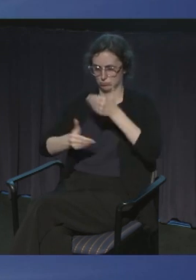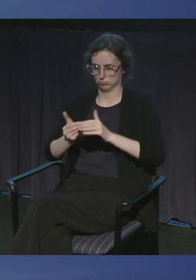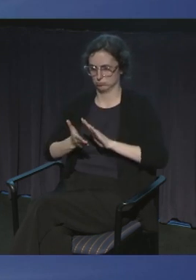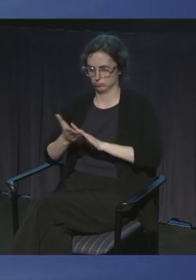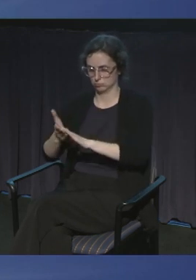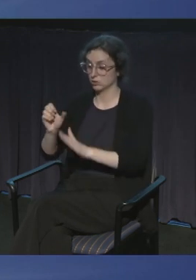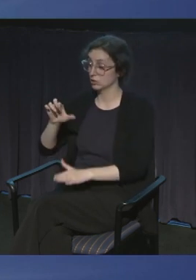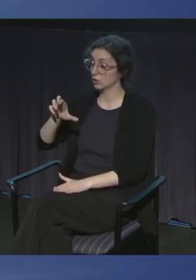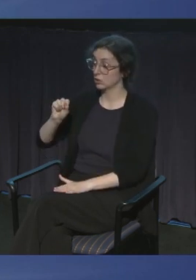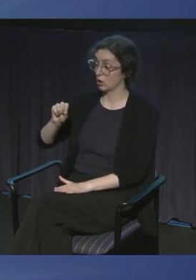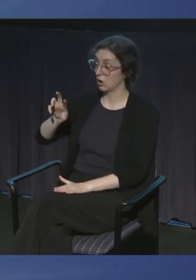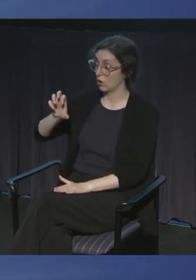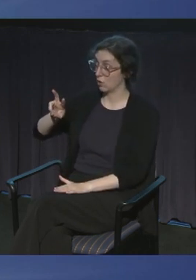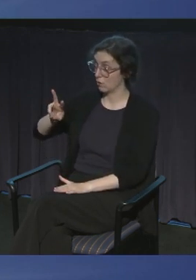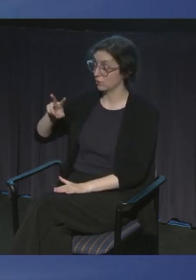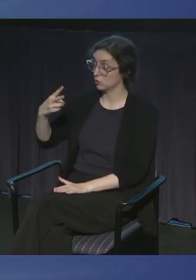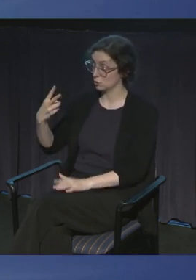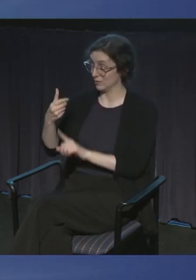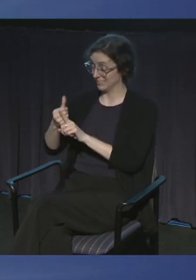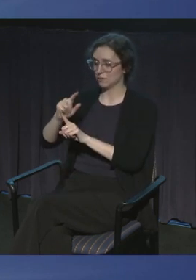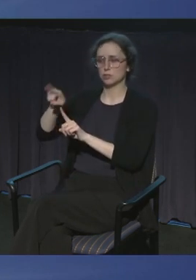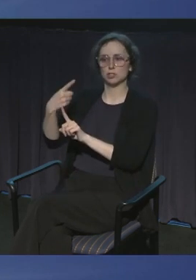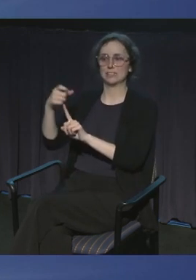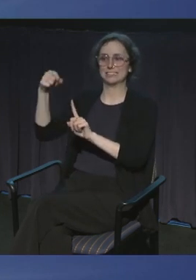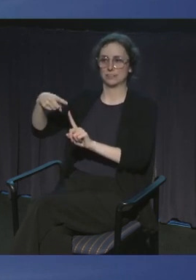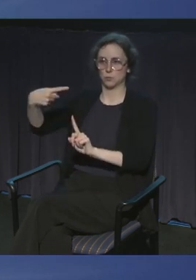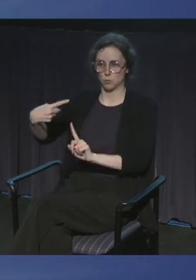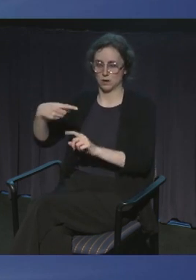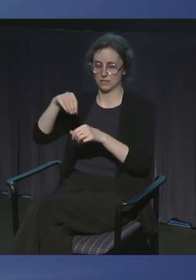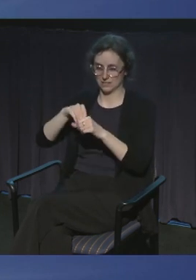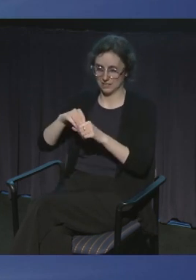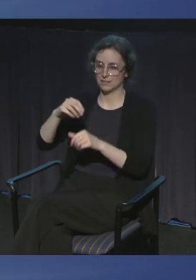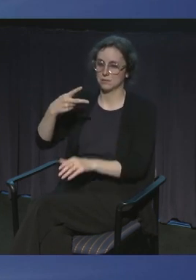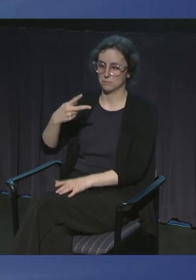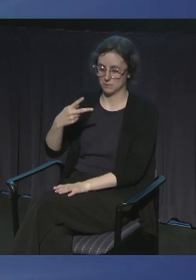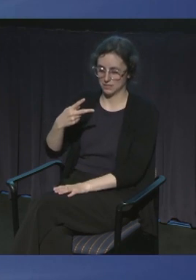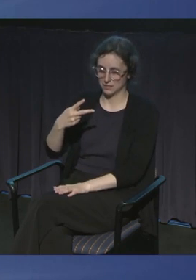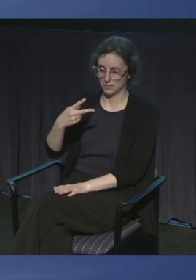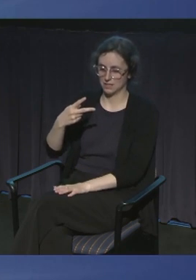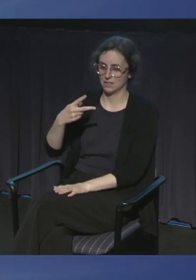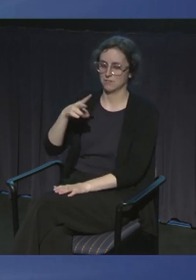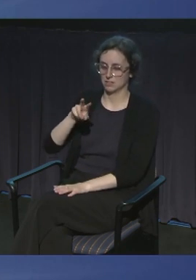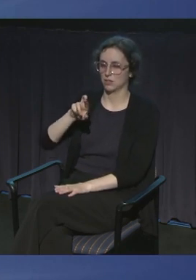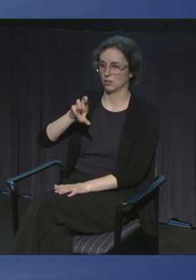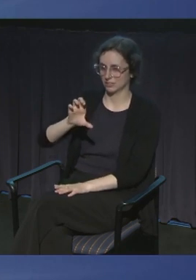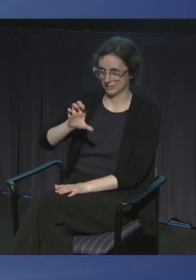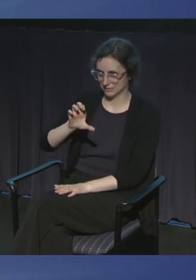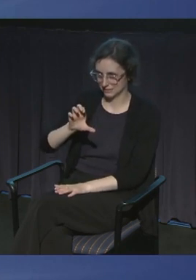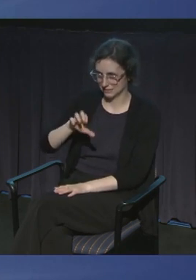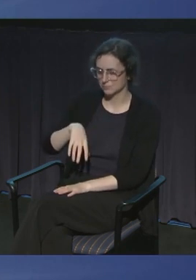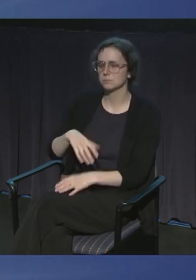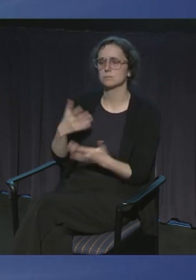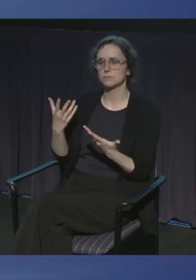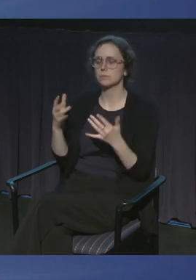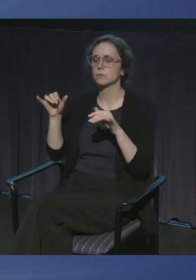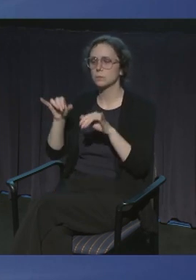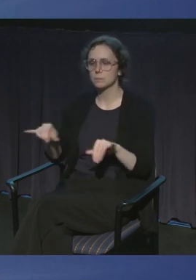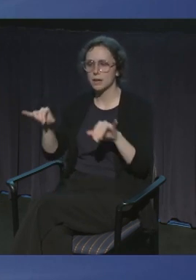IS JUST SIGNAL 1 IN PBMCS.